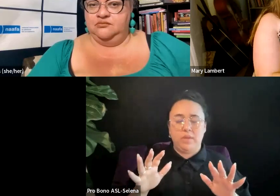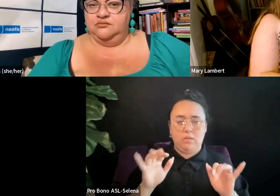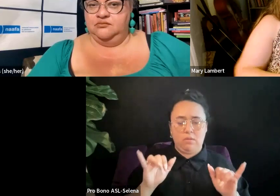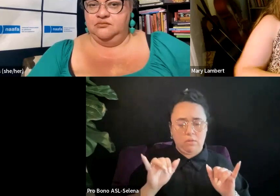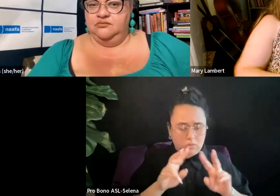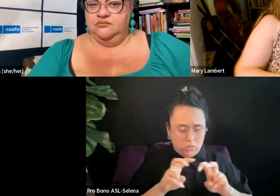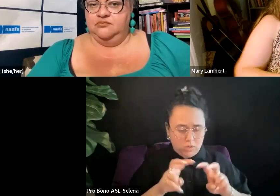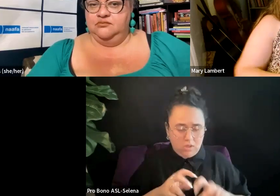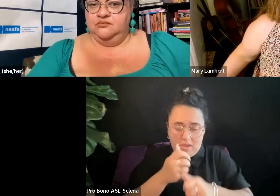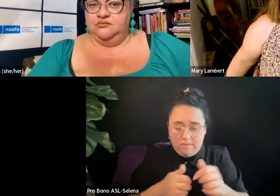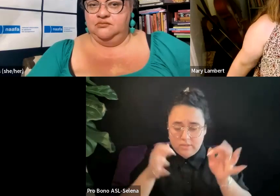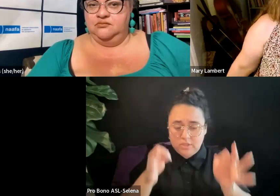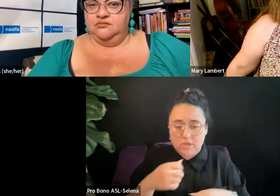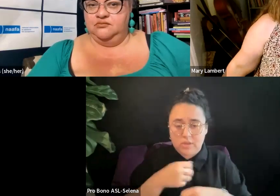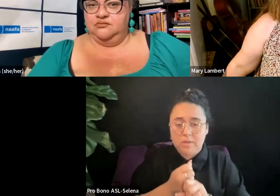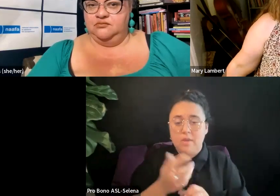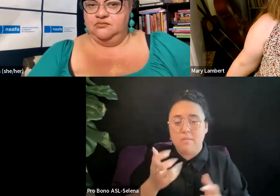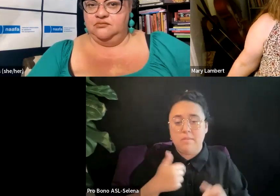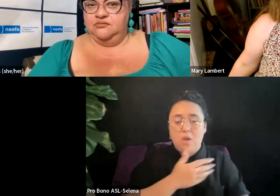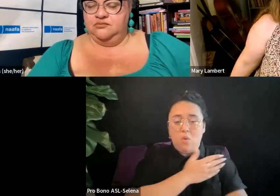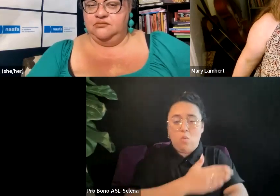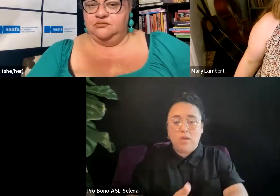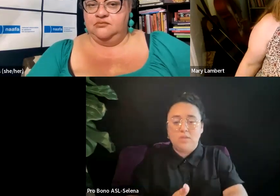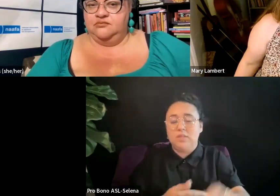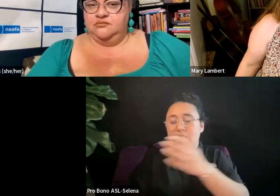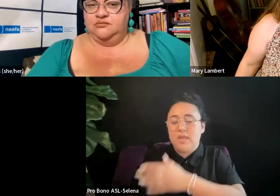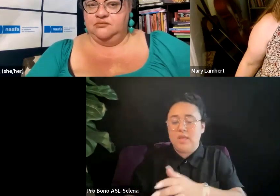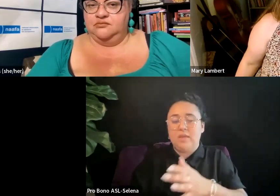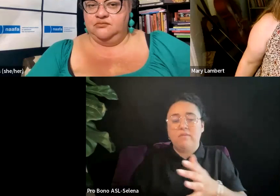maybe I want to wear this long sleeved one because I think it's pretty I'm not trying to hide anything,